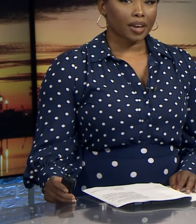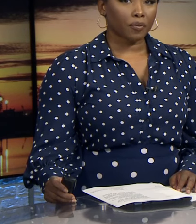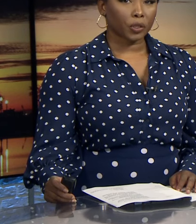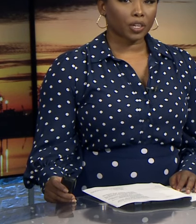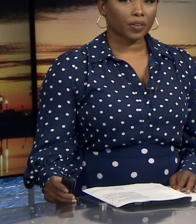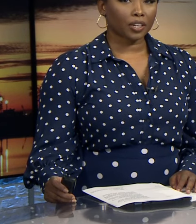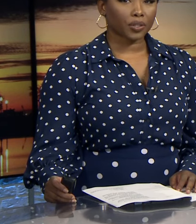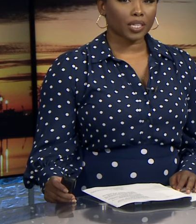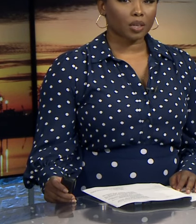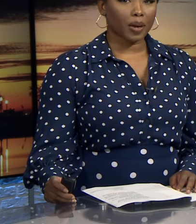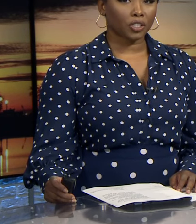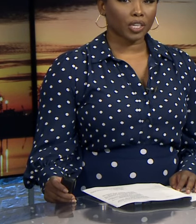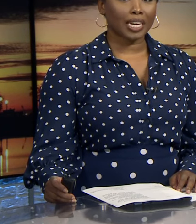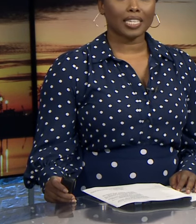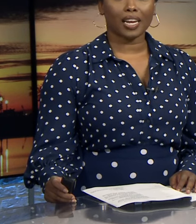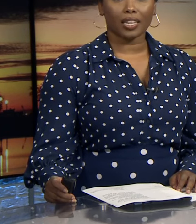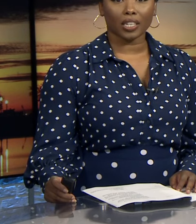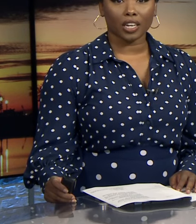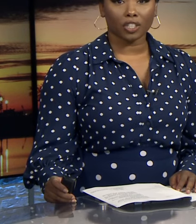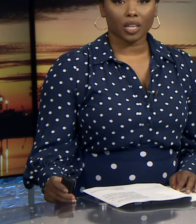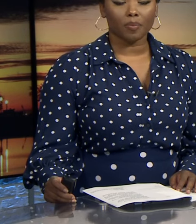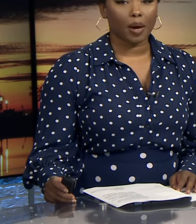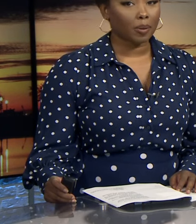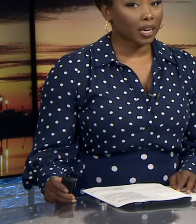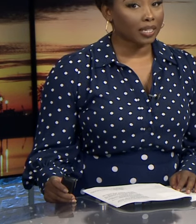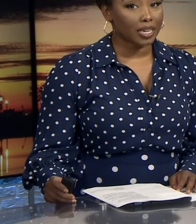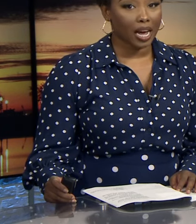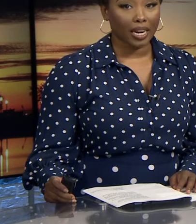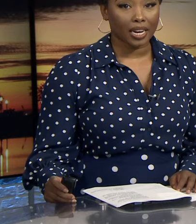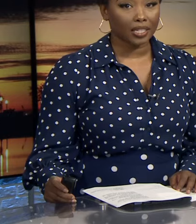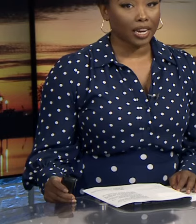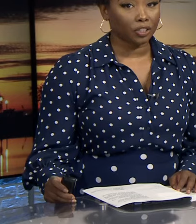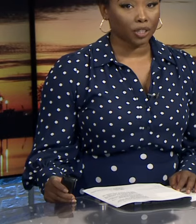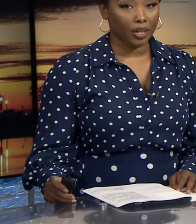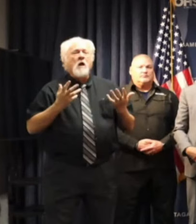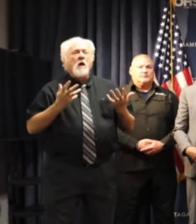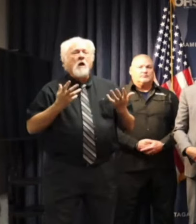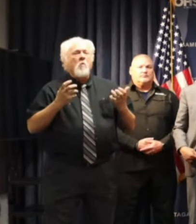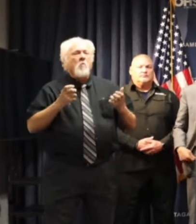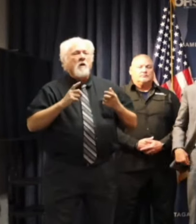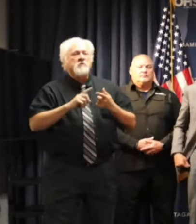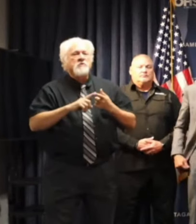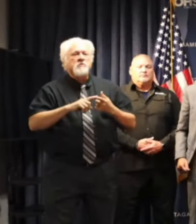Governor Jeff Landry said the patient is in isolation and the public is not in danger. Now, according to that lawsuit,